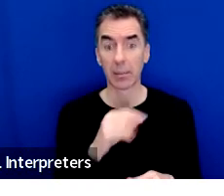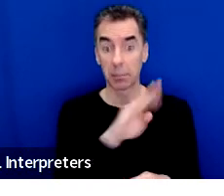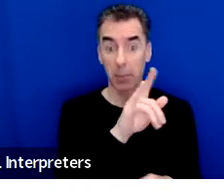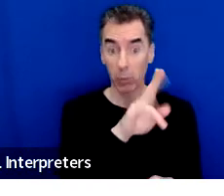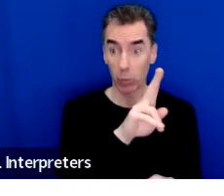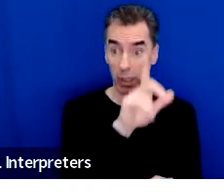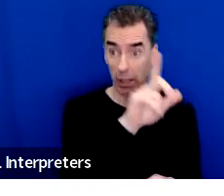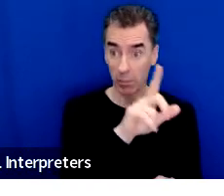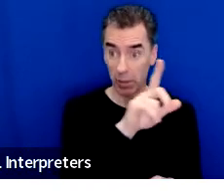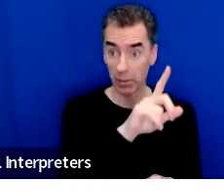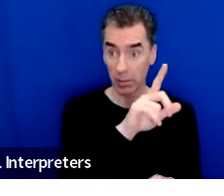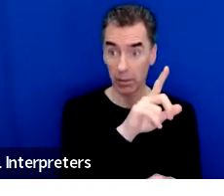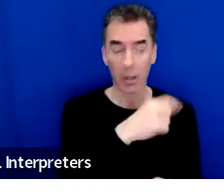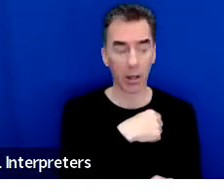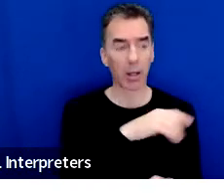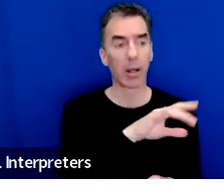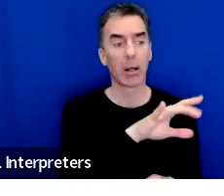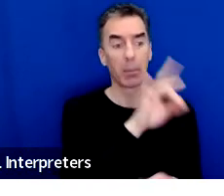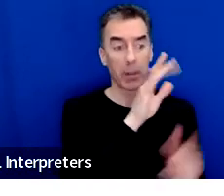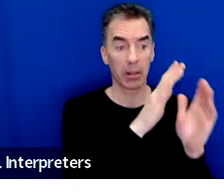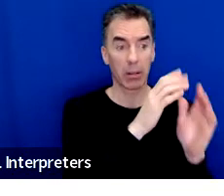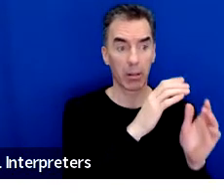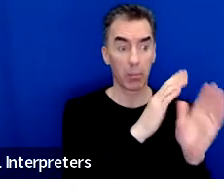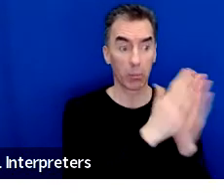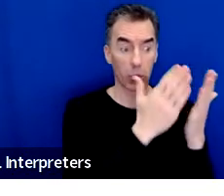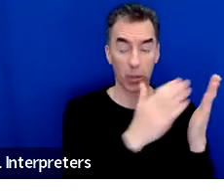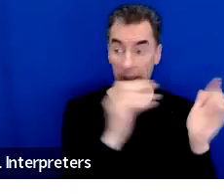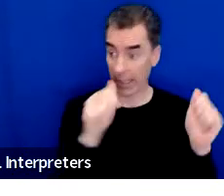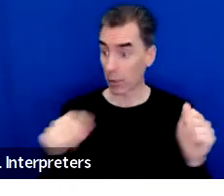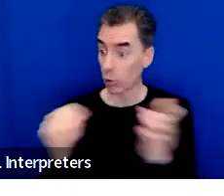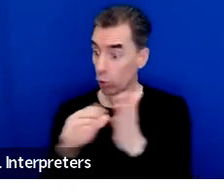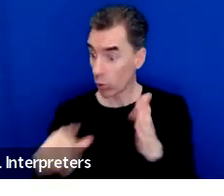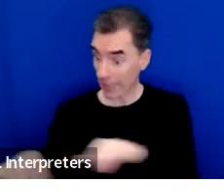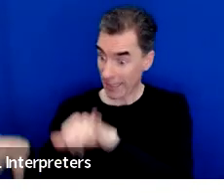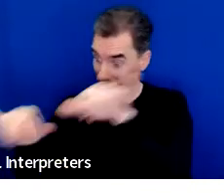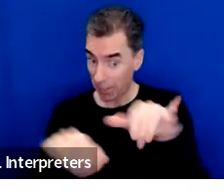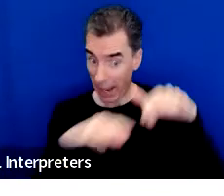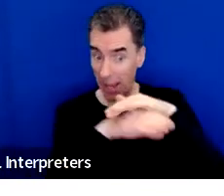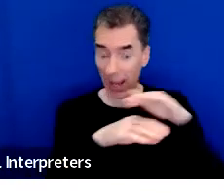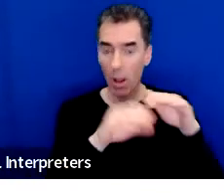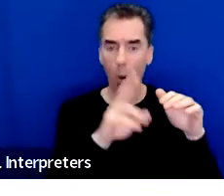can multiple students access it at the same time, or is it like checking it out and then only, you know, like